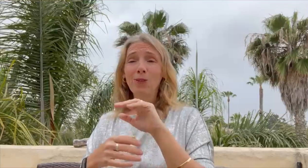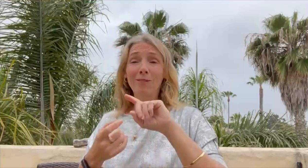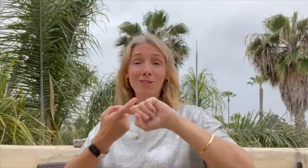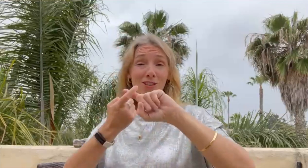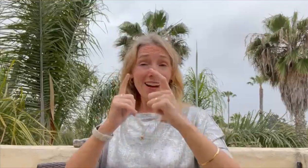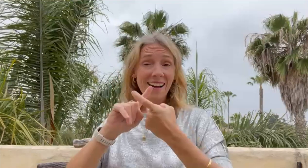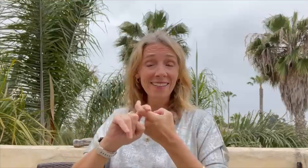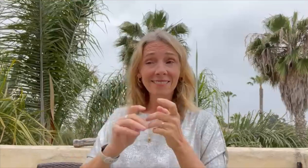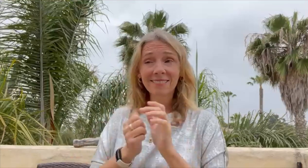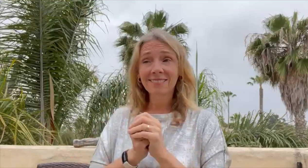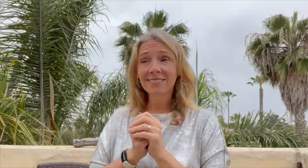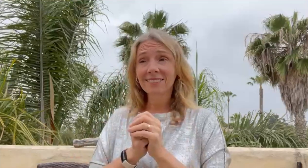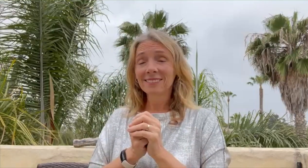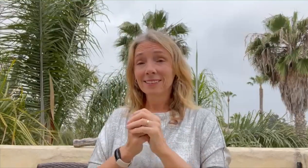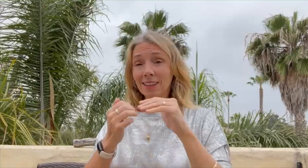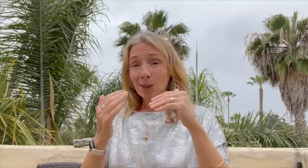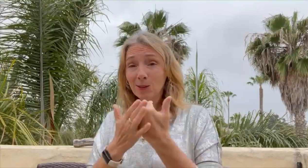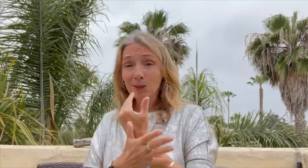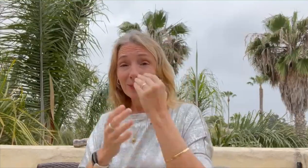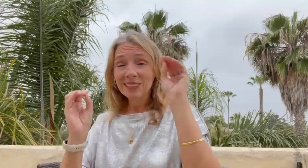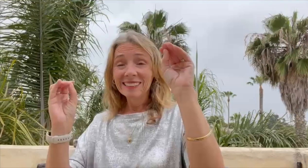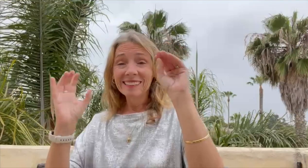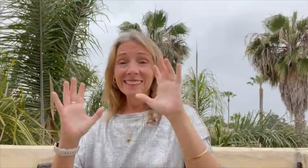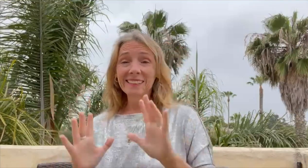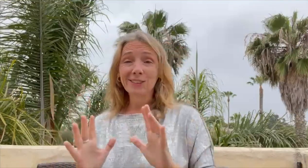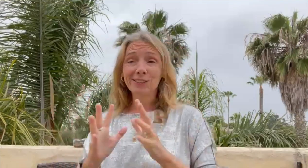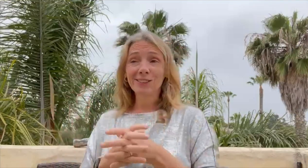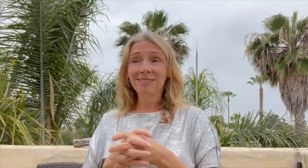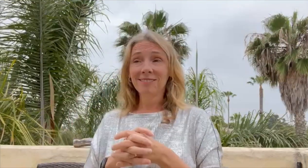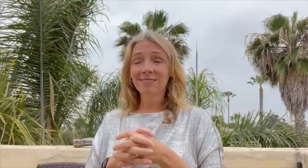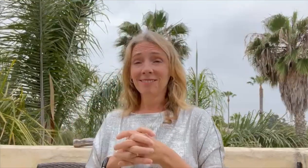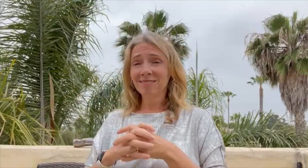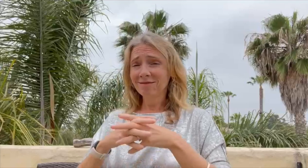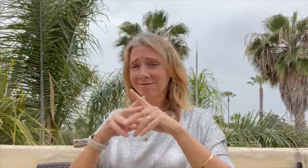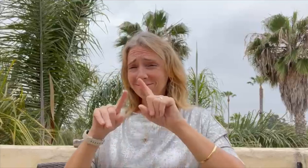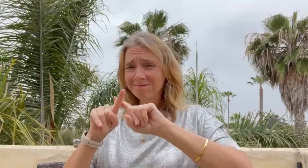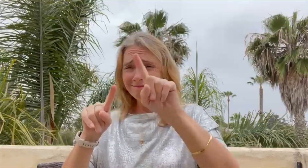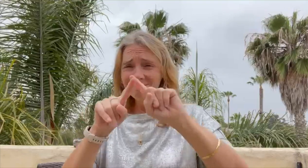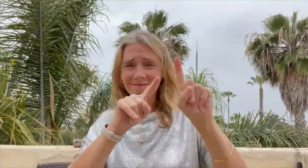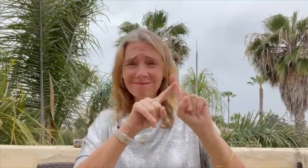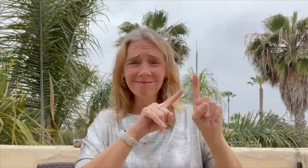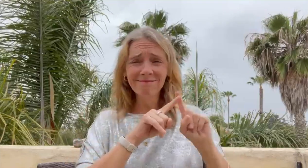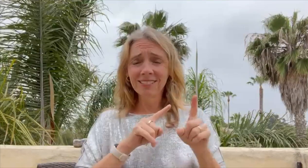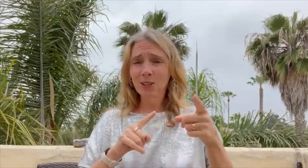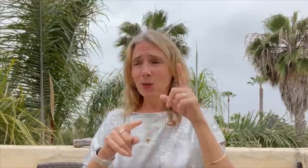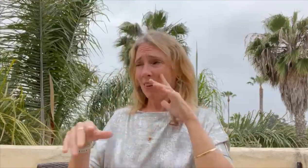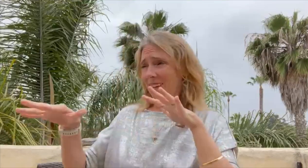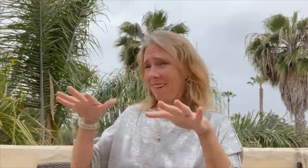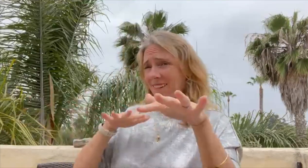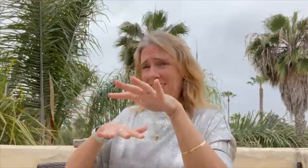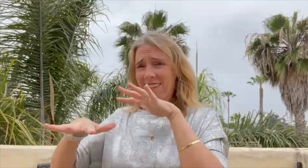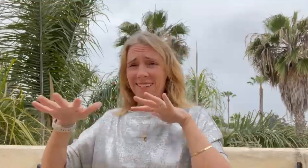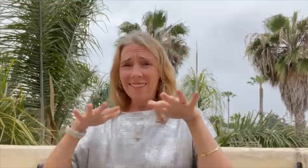new faces, new friends. New teachers just a variety of different